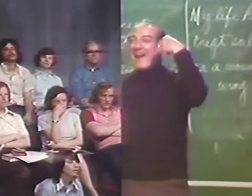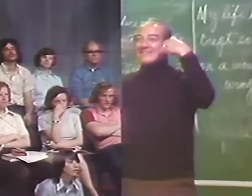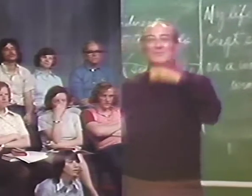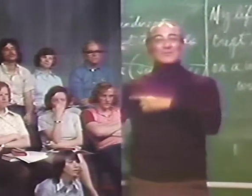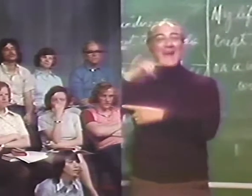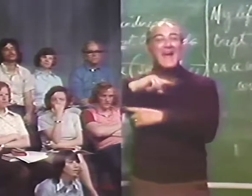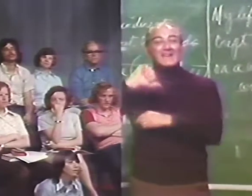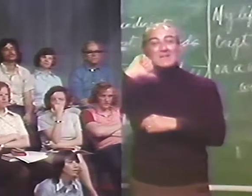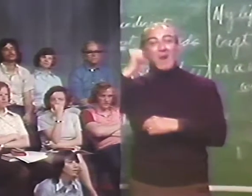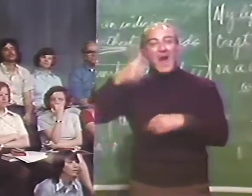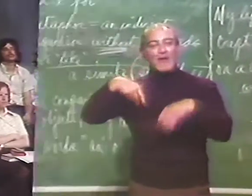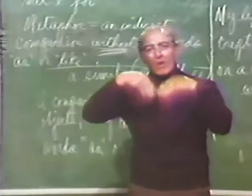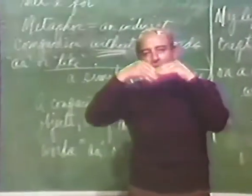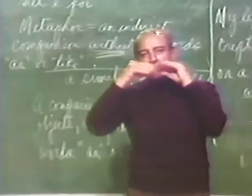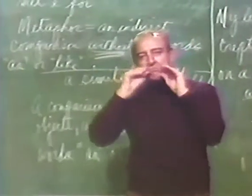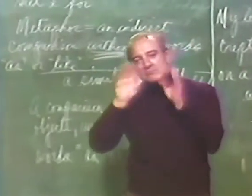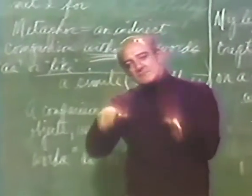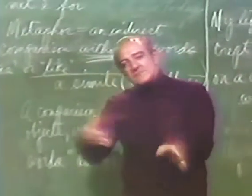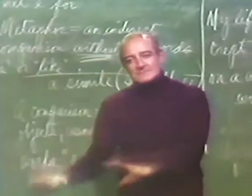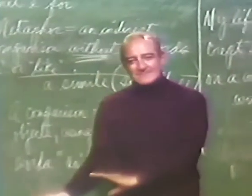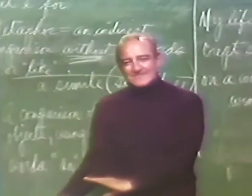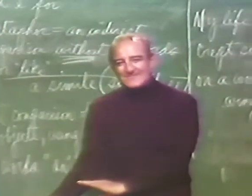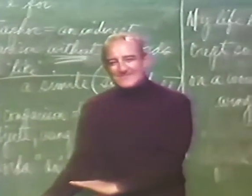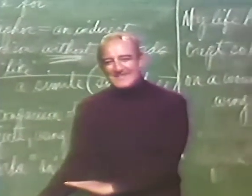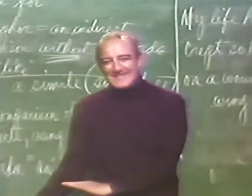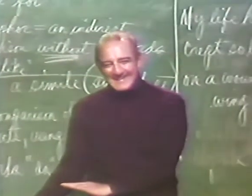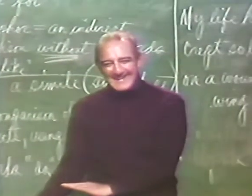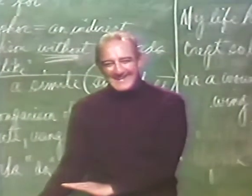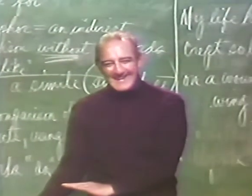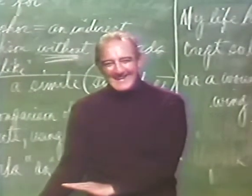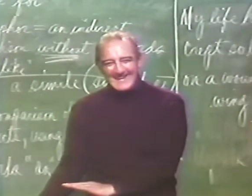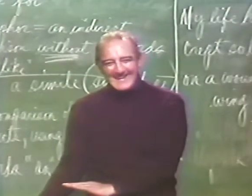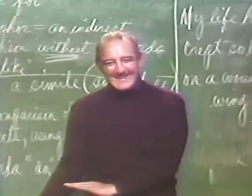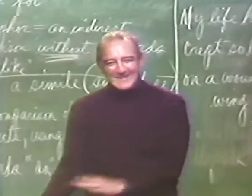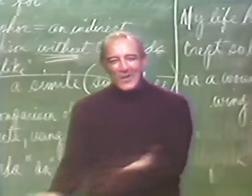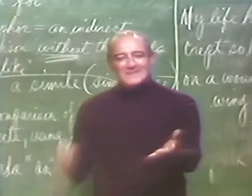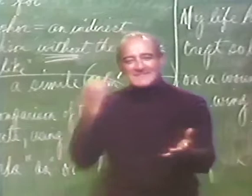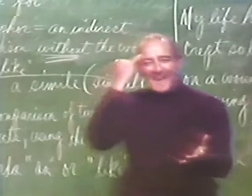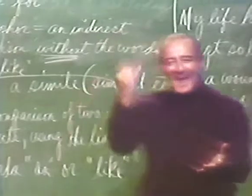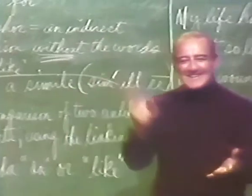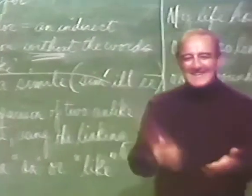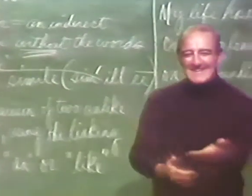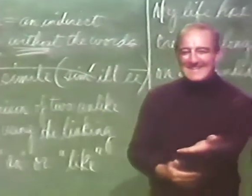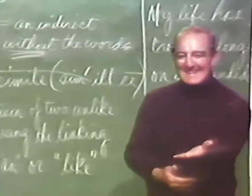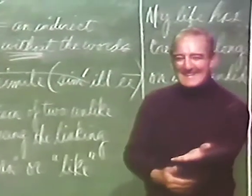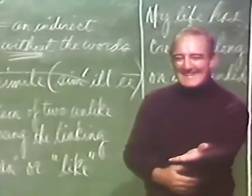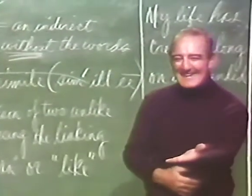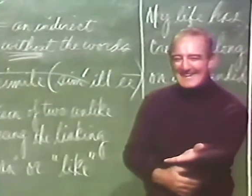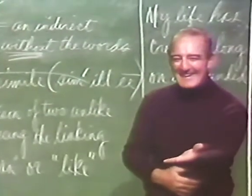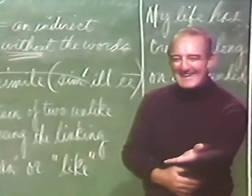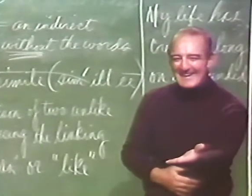"AND THE SAME FLOWER THAT SMILES TODAY TOMORROW..." YEAH.